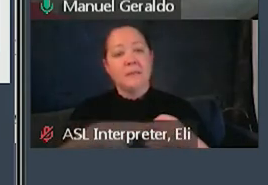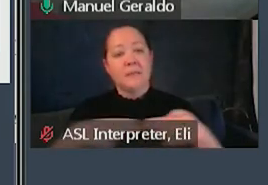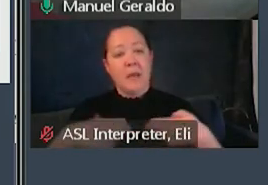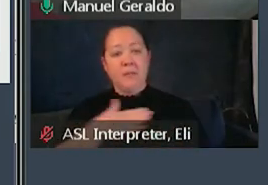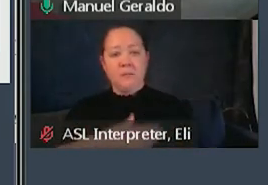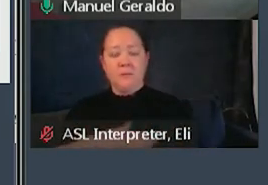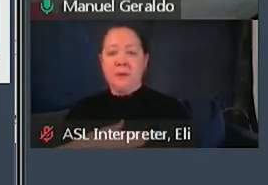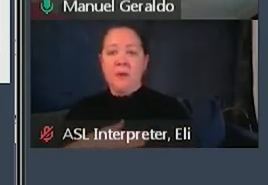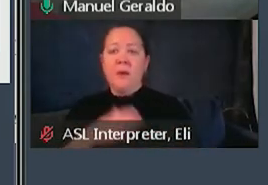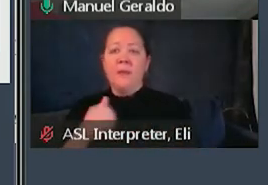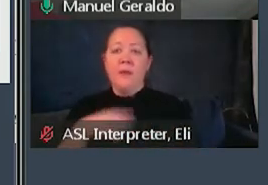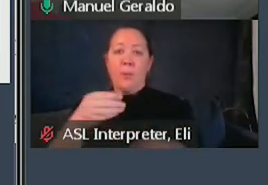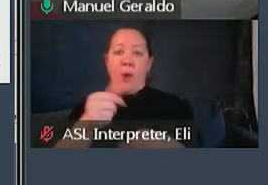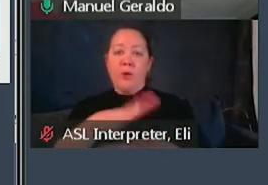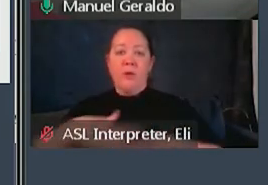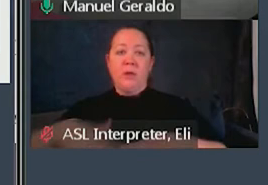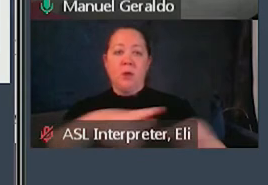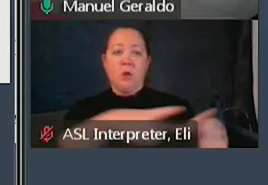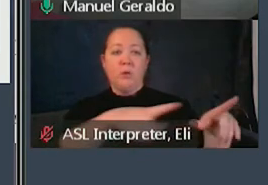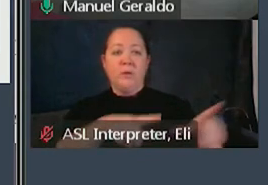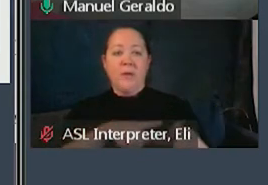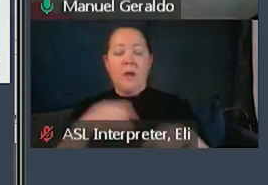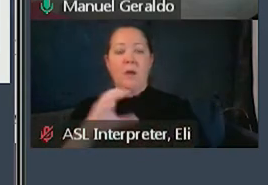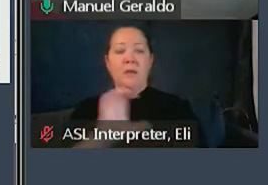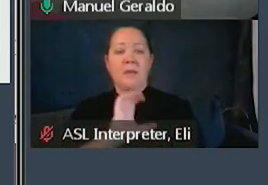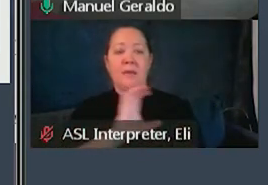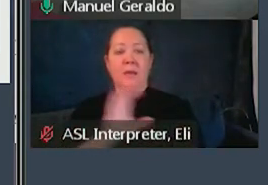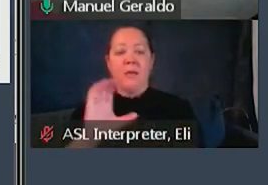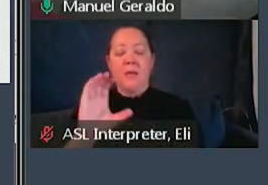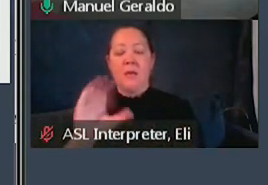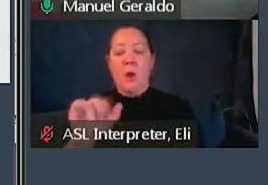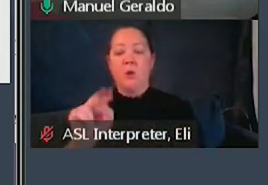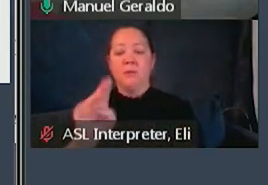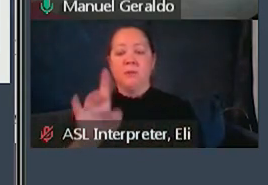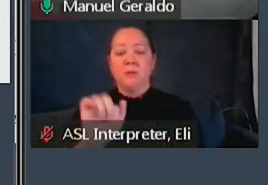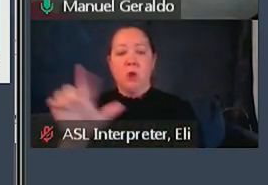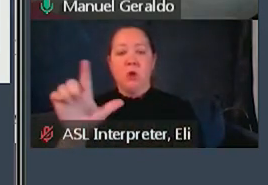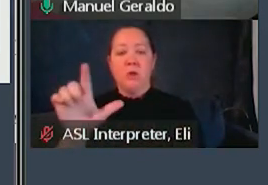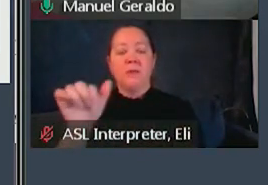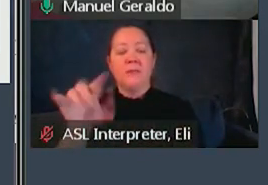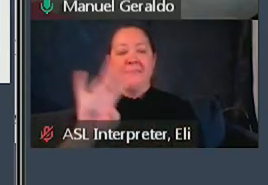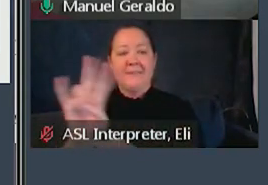The property is located with council district seven. It's in planning area 75 eight. Next slide.